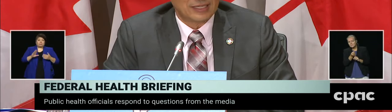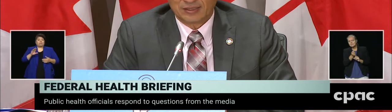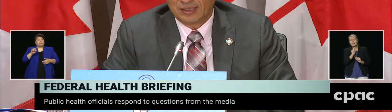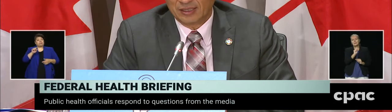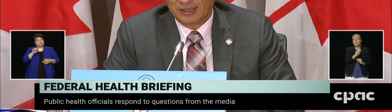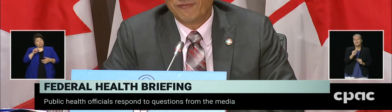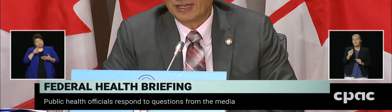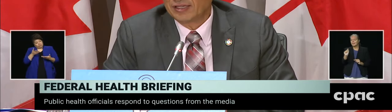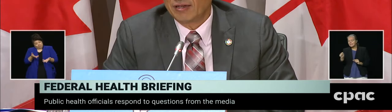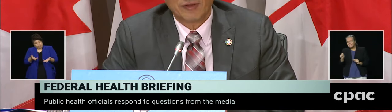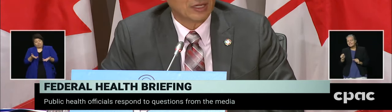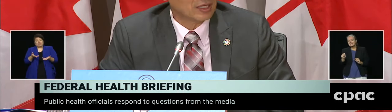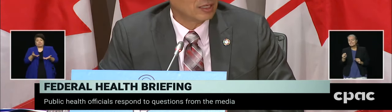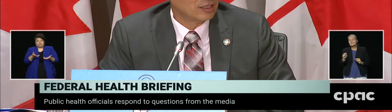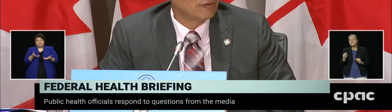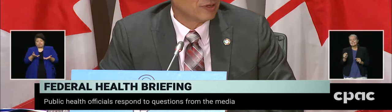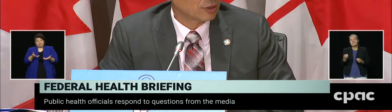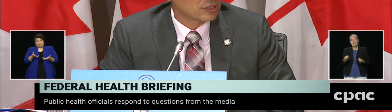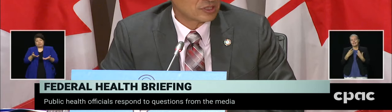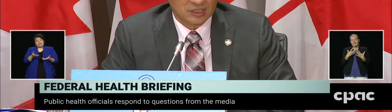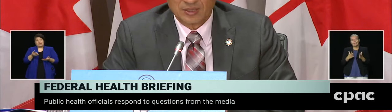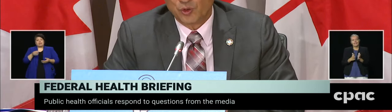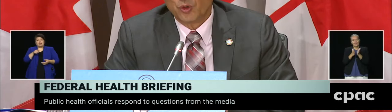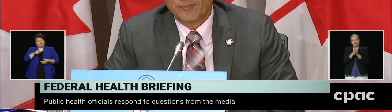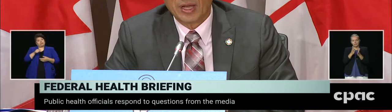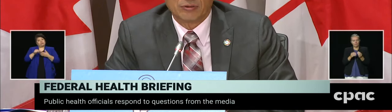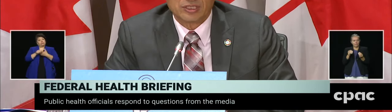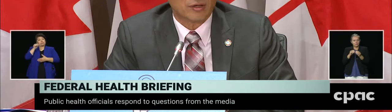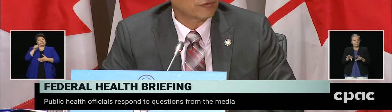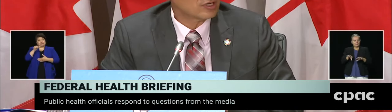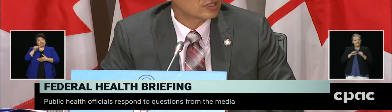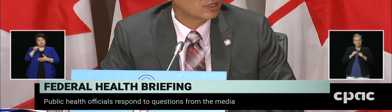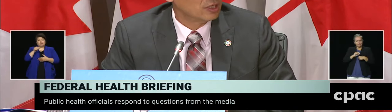THERE ARE SOME ACTIVITIES, SOME